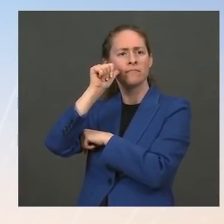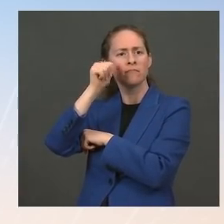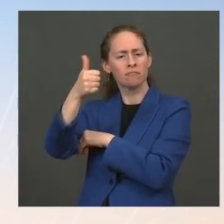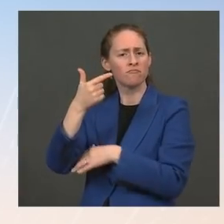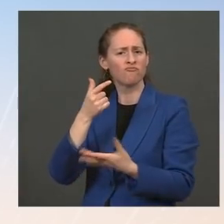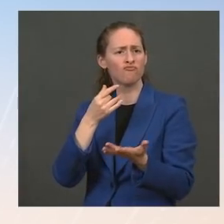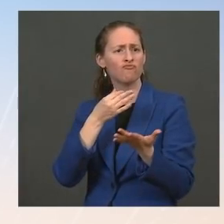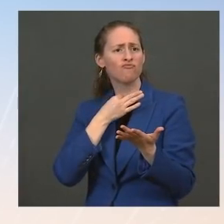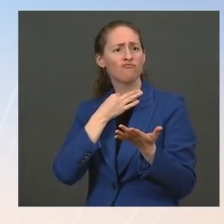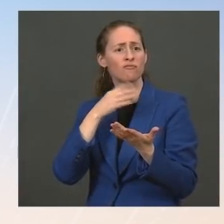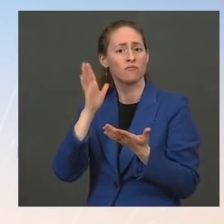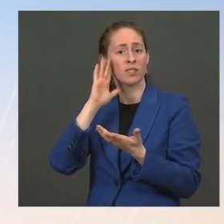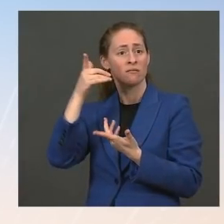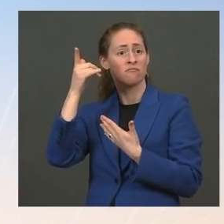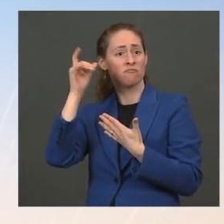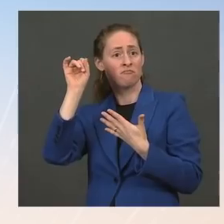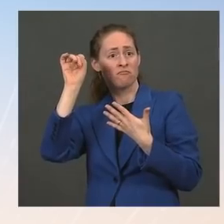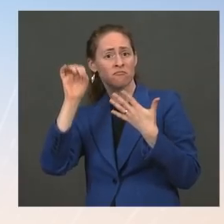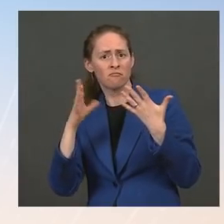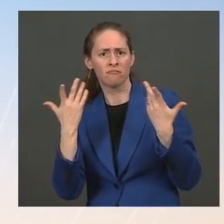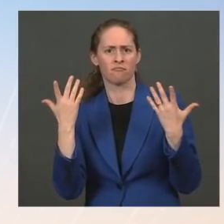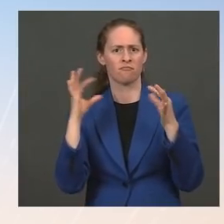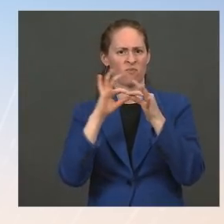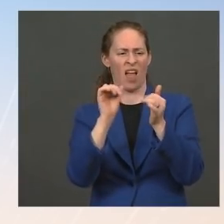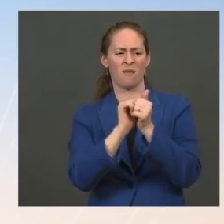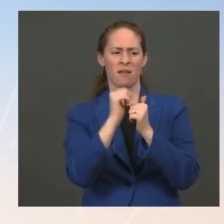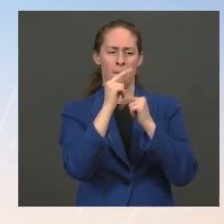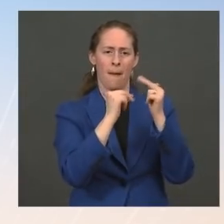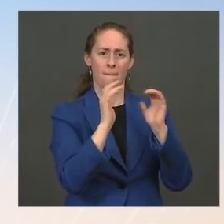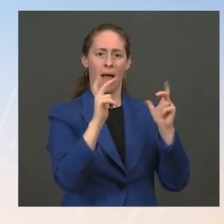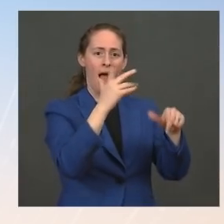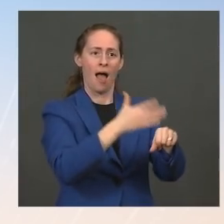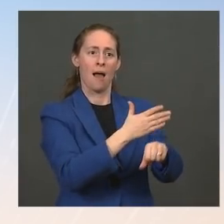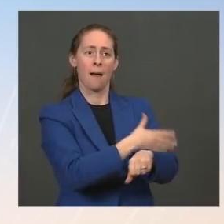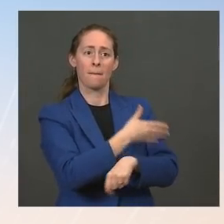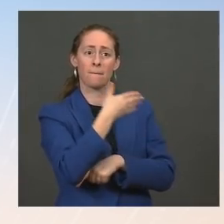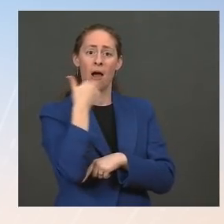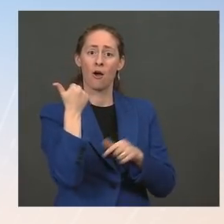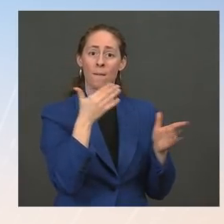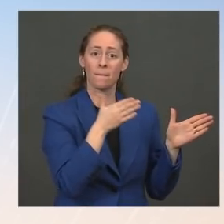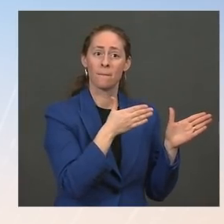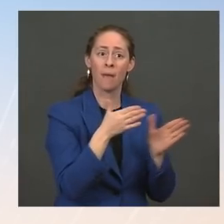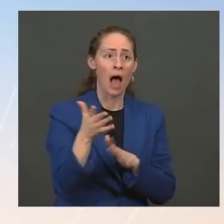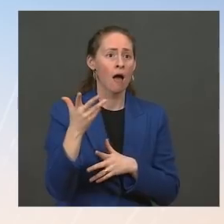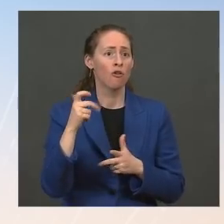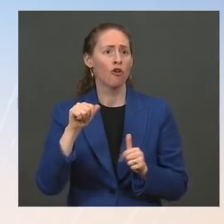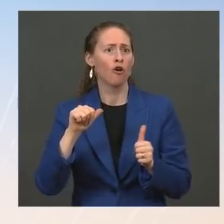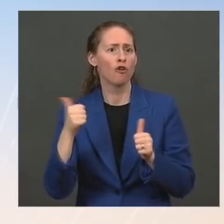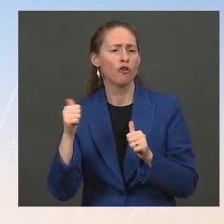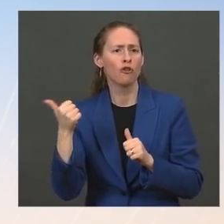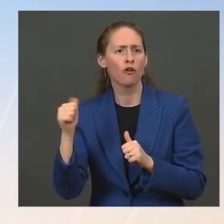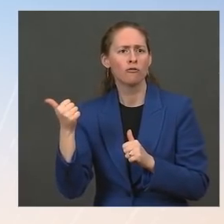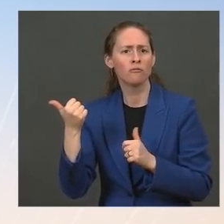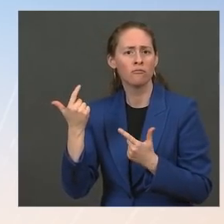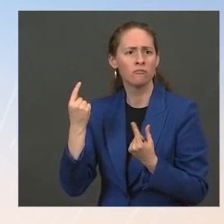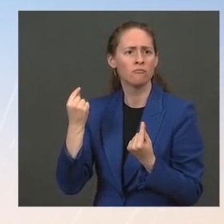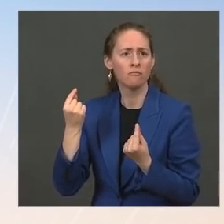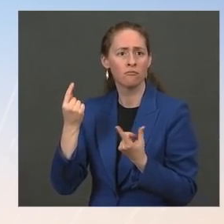Is there any talk of restricting his travel or his movements at all in the coming weeks? Ms. Psaki: There is none planned at this point.